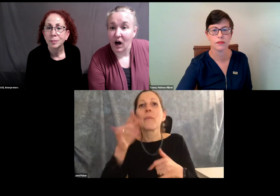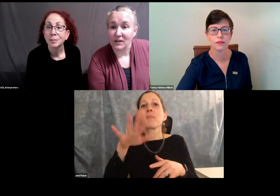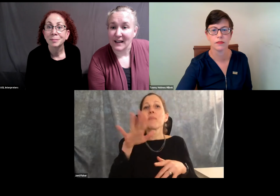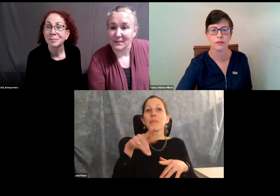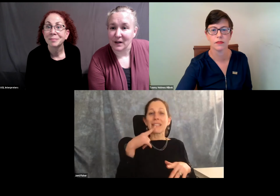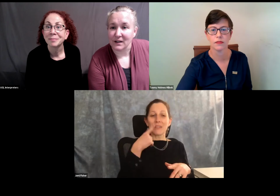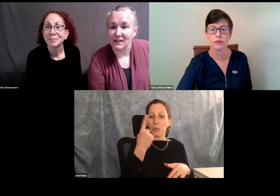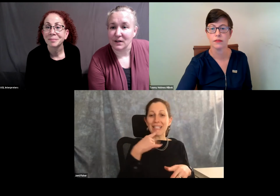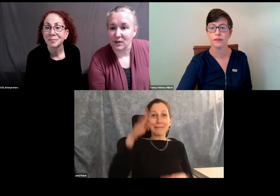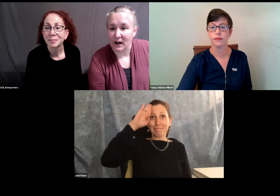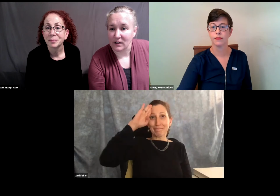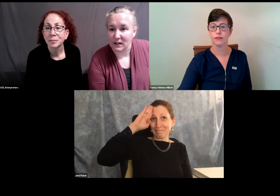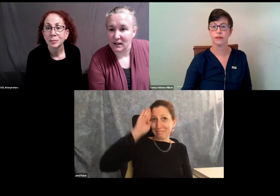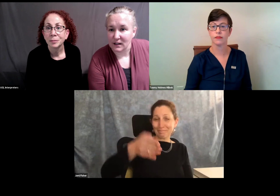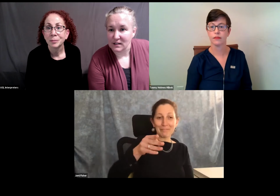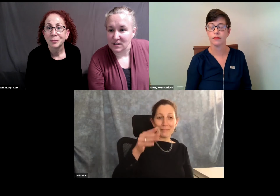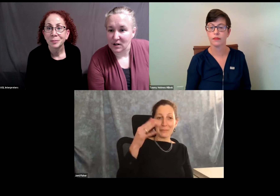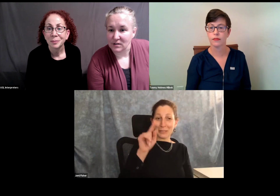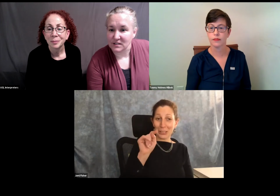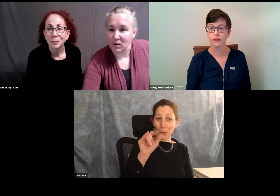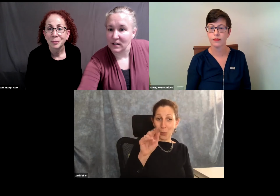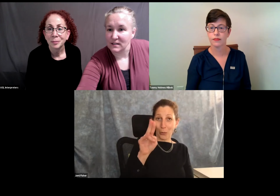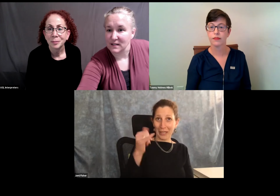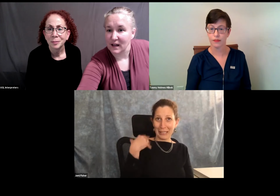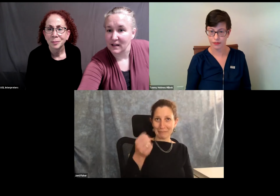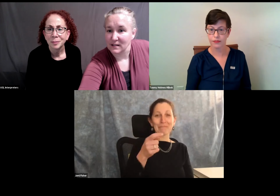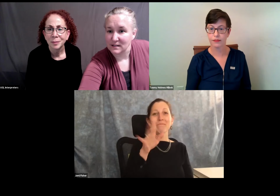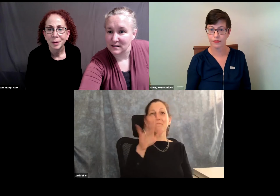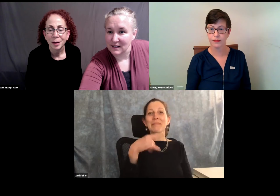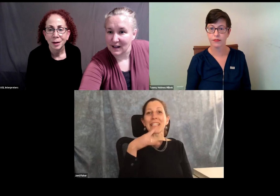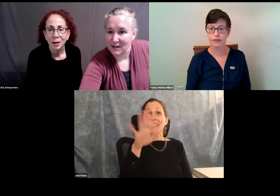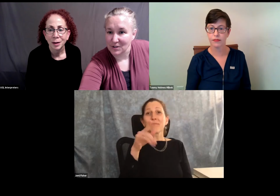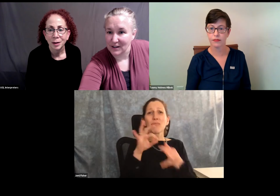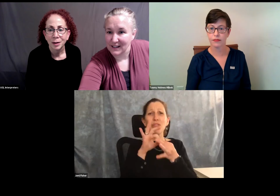Okay i'm gonna leave that for now so someone says Hello Tony.